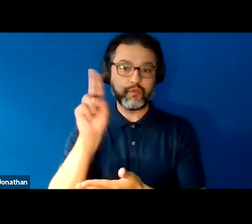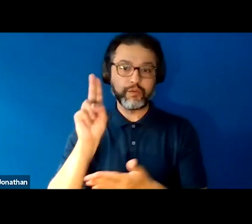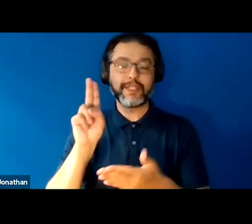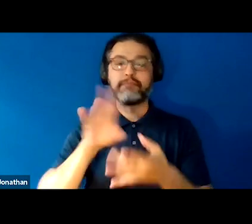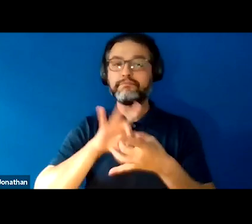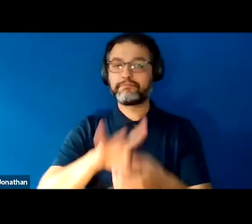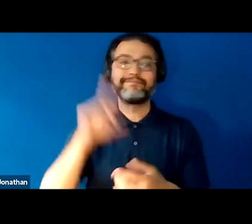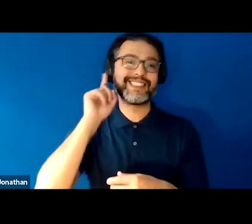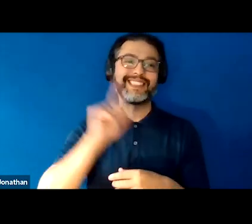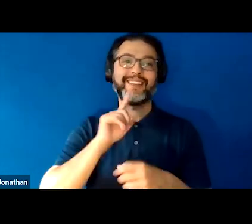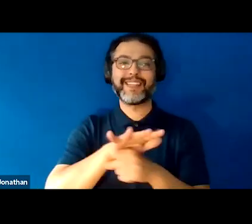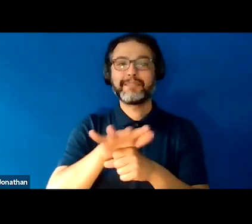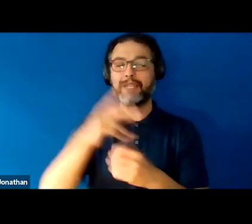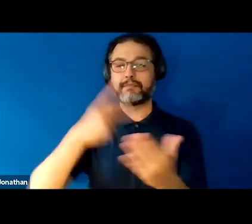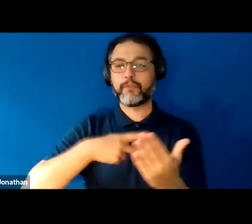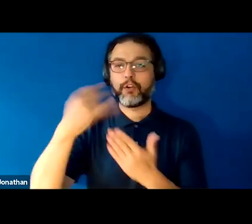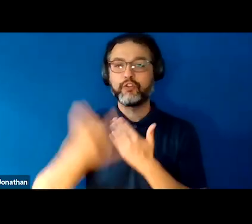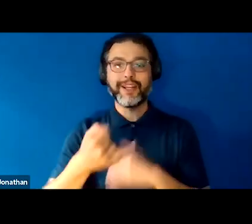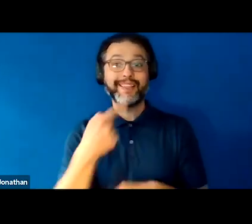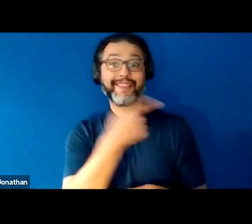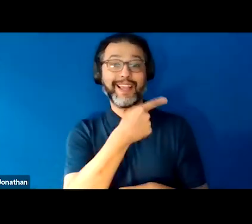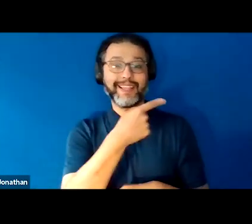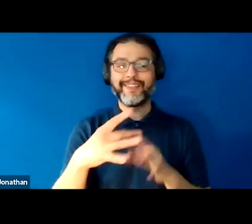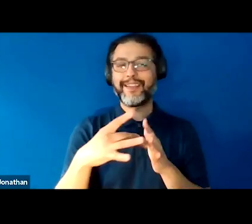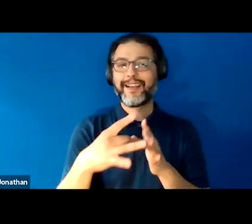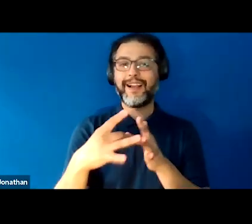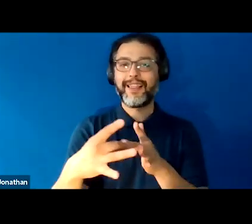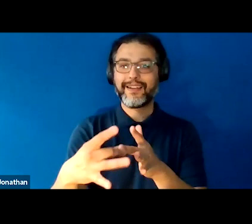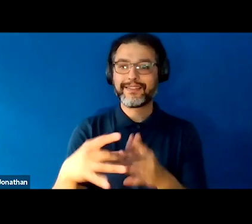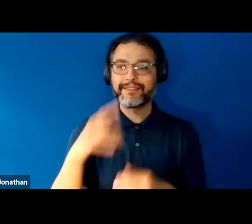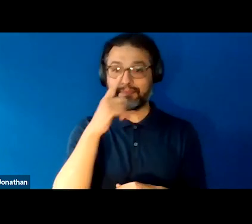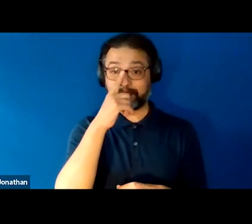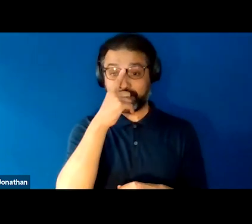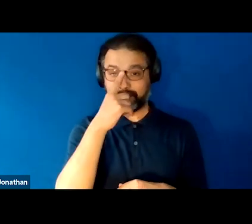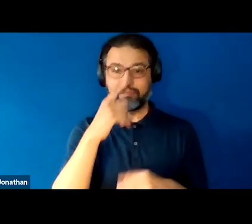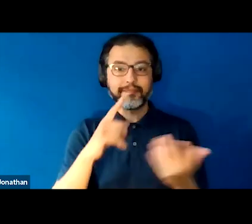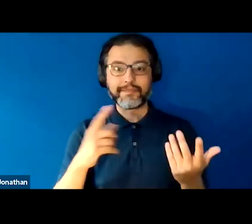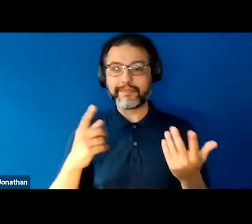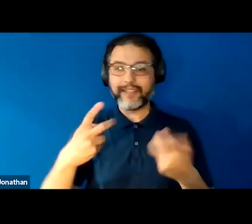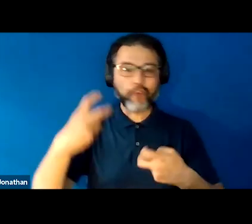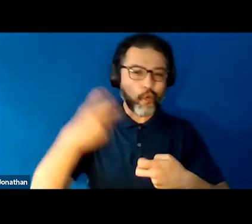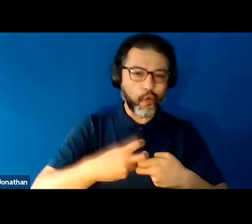But these are the guidelines, and sort of the outline of the guidelines. And a lot of people speak to them. They're very hard to get your hands on them.